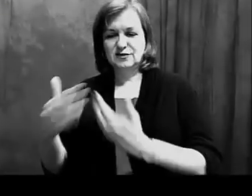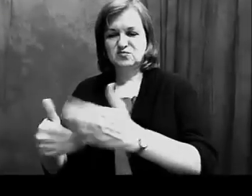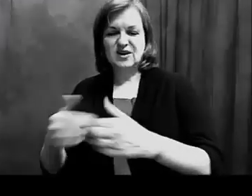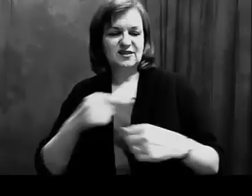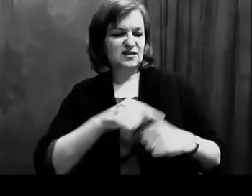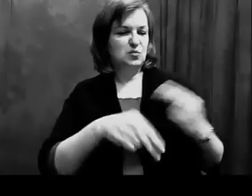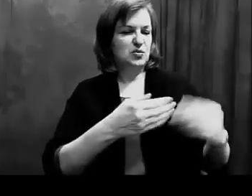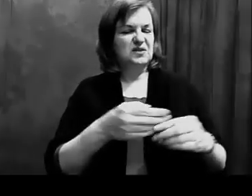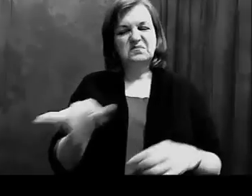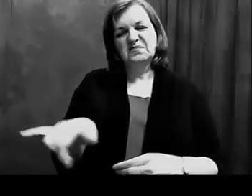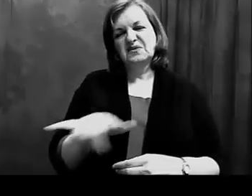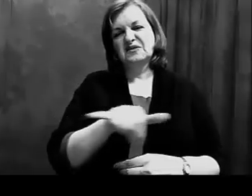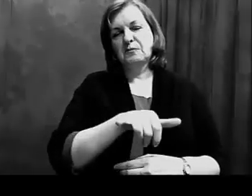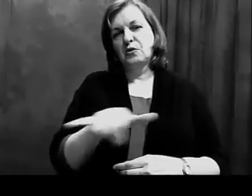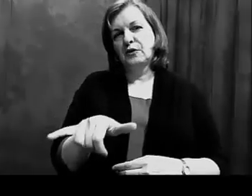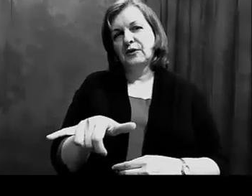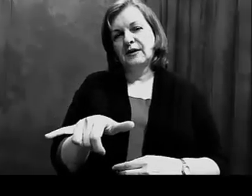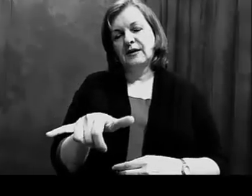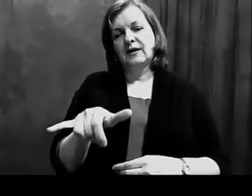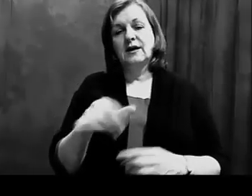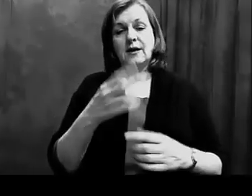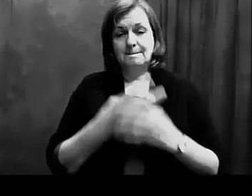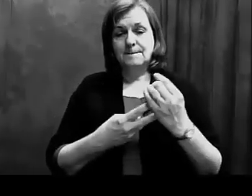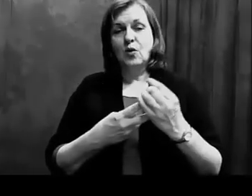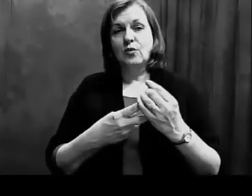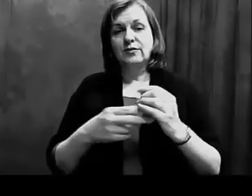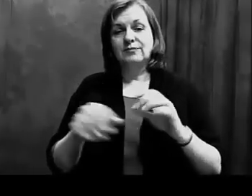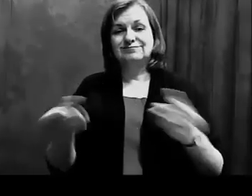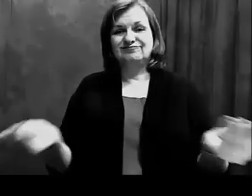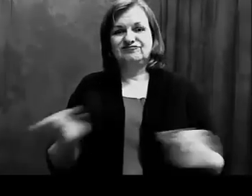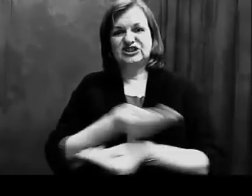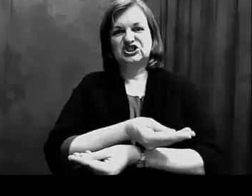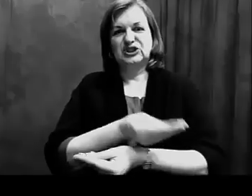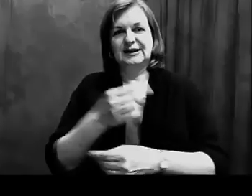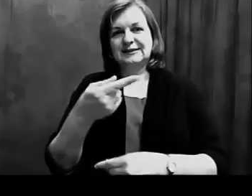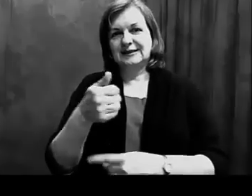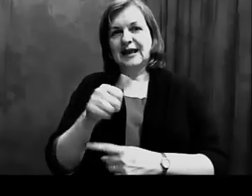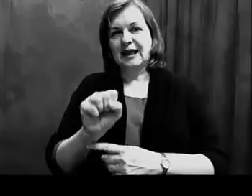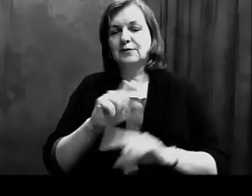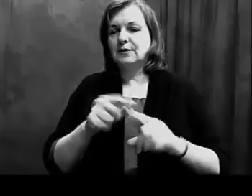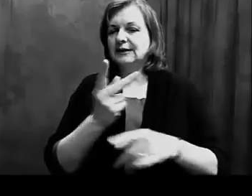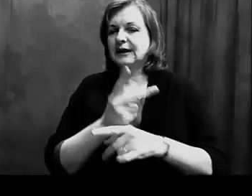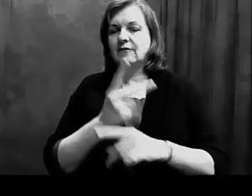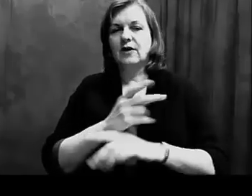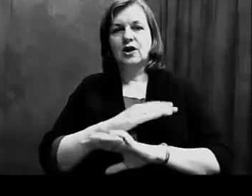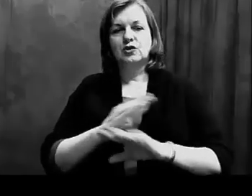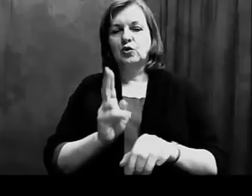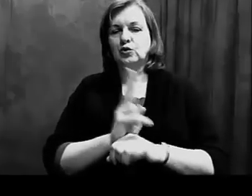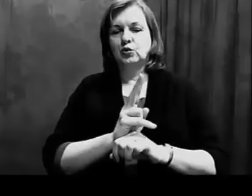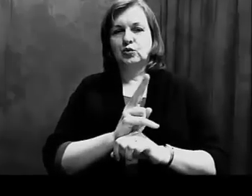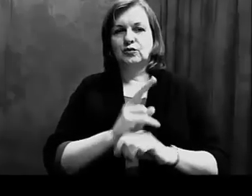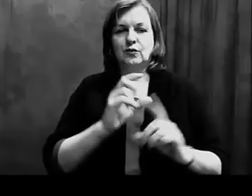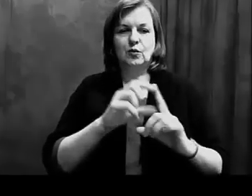similar -- we will look at gas exchange in both -- but be careful don't be using cell